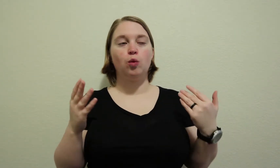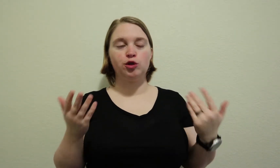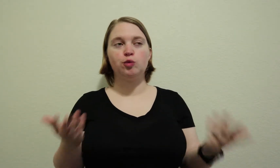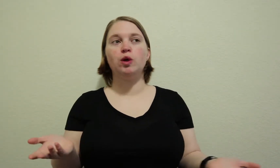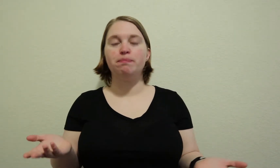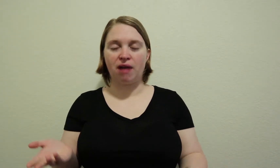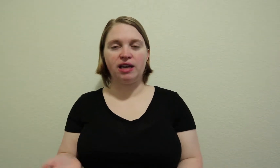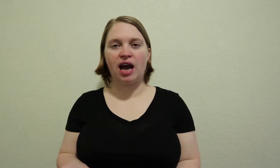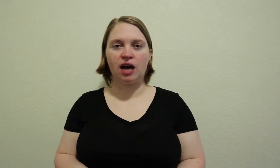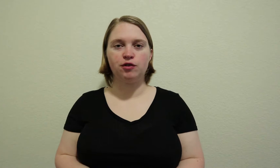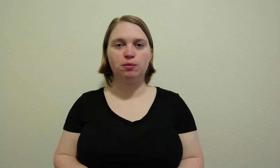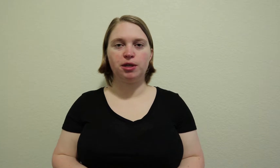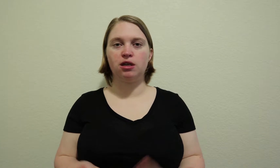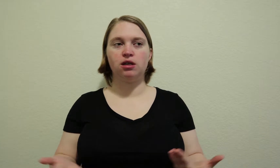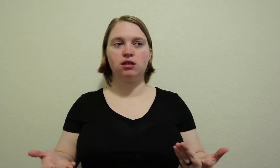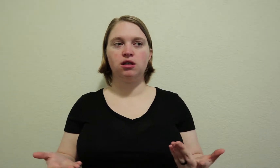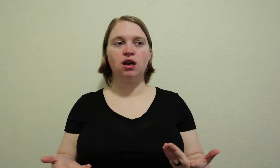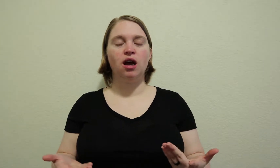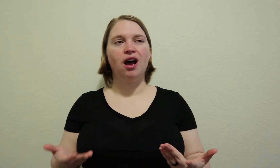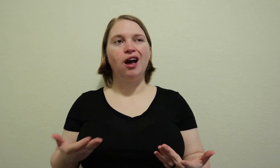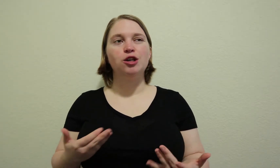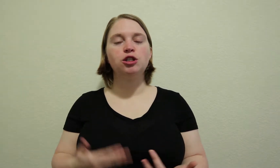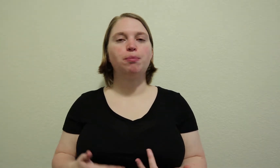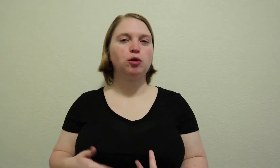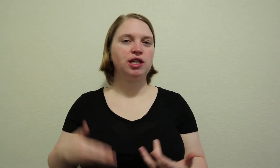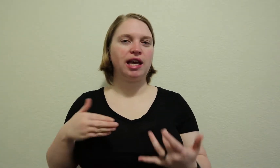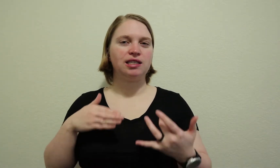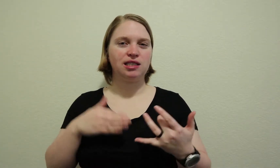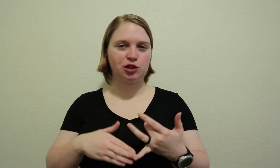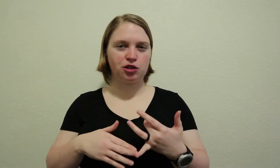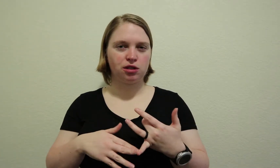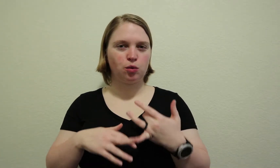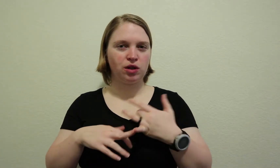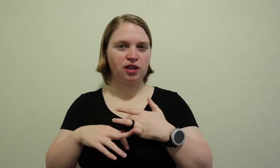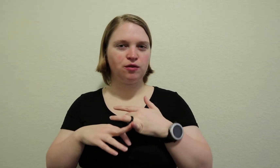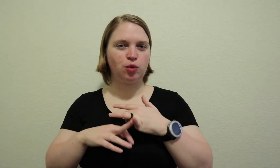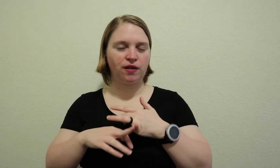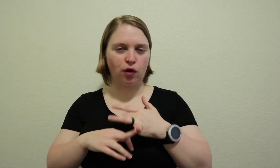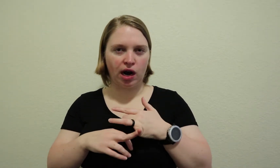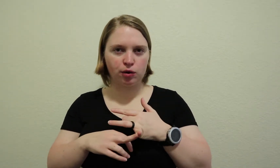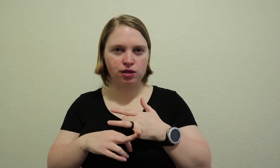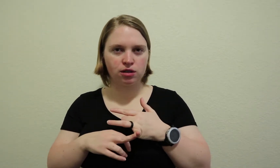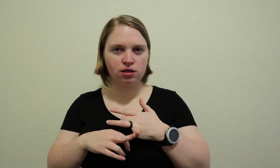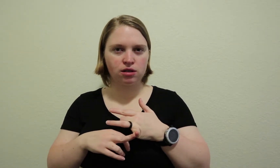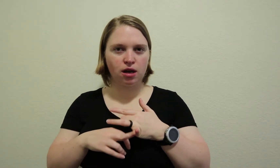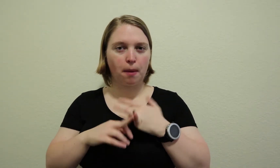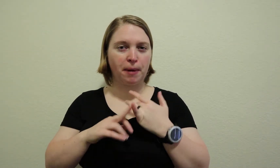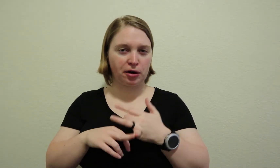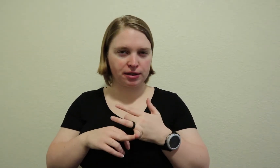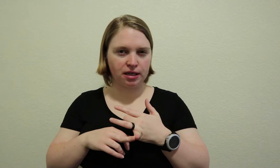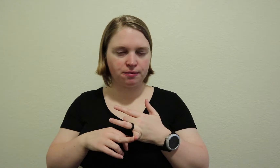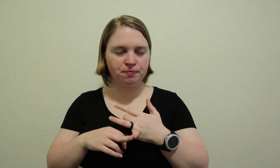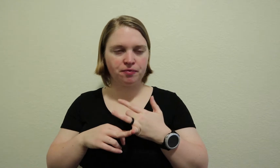which we might have to because you're supposed to get stitches within 24 hours apparently